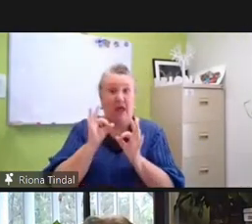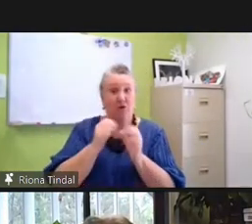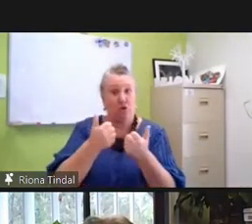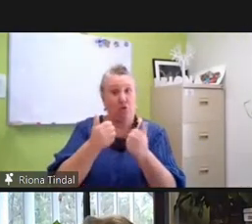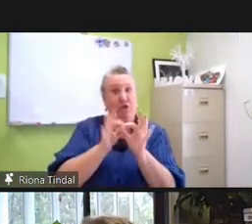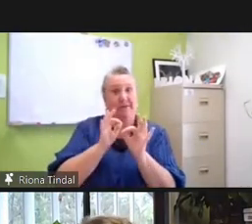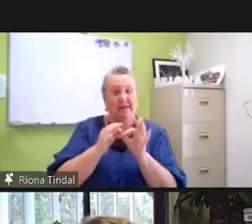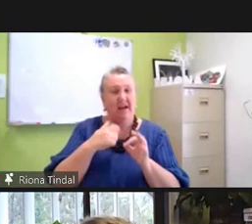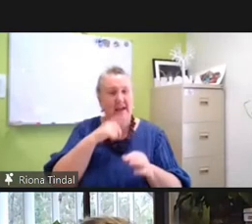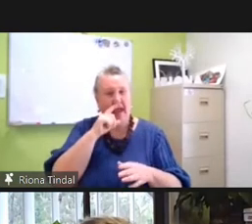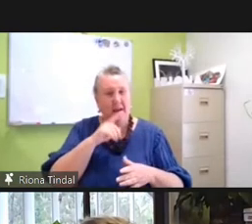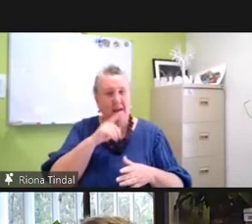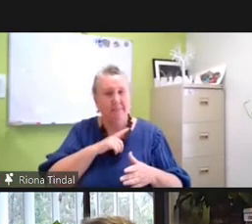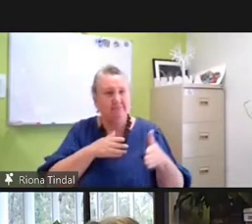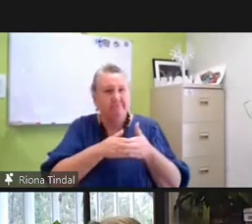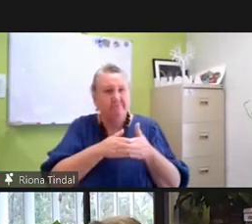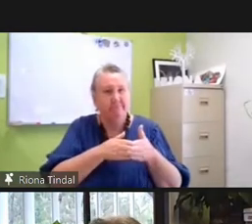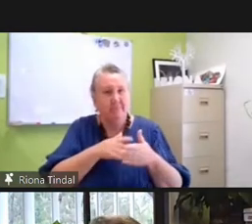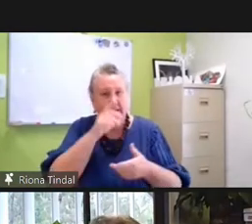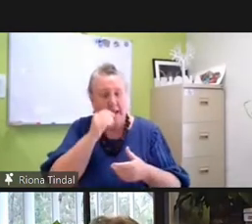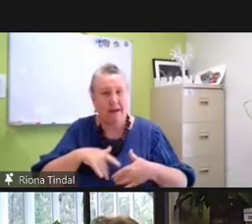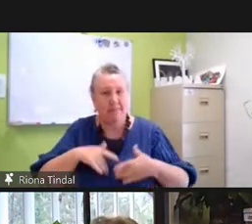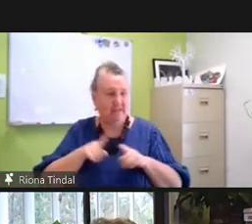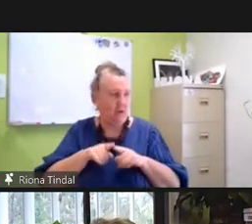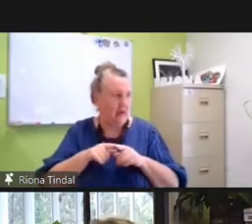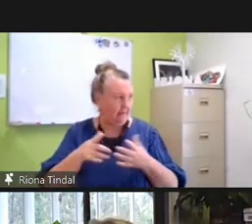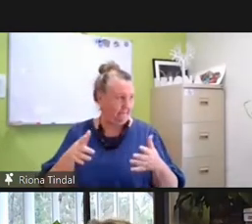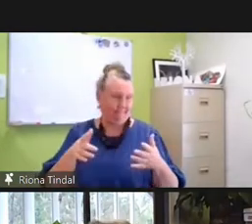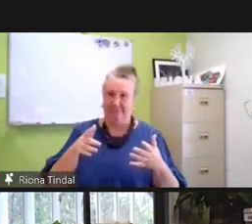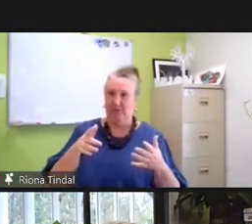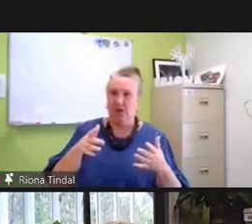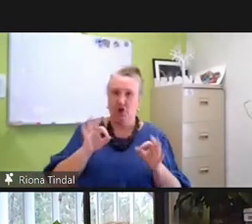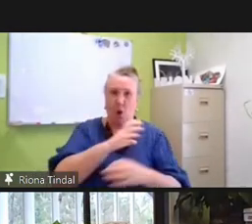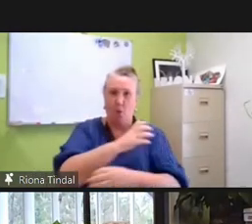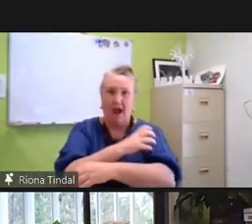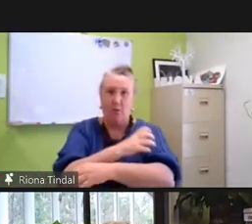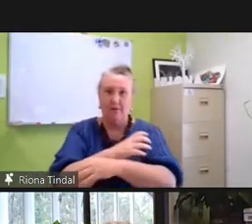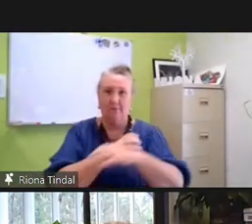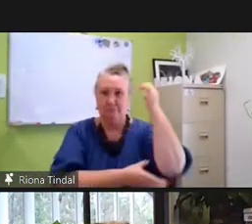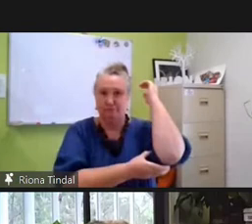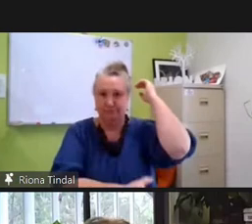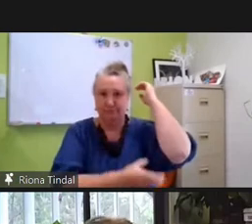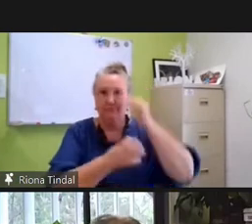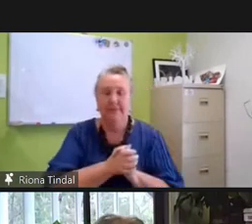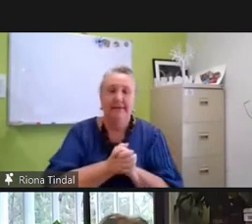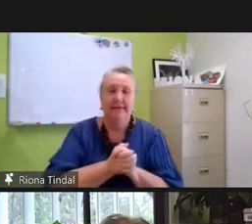be looking at and thinking through myself, so a good interpreter, I guess, or a poor